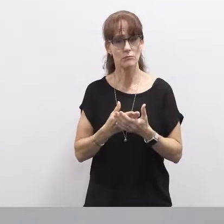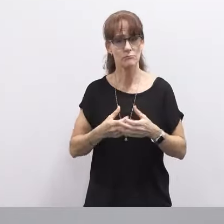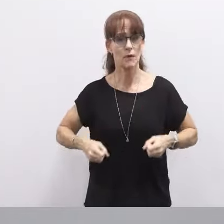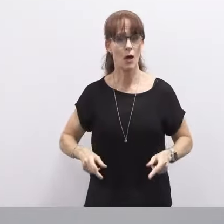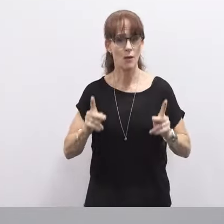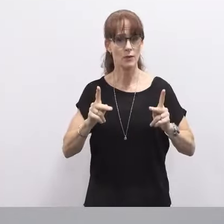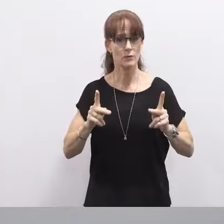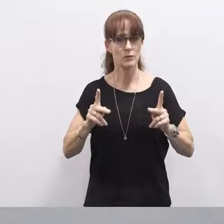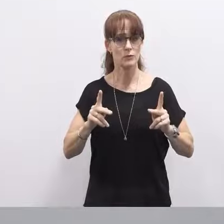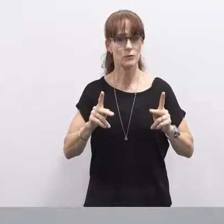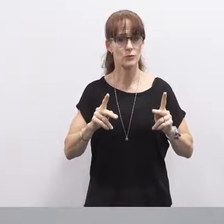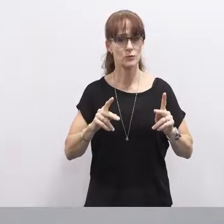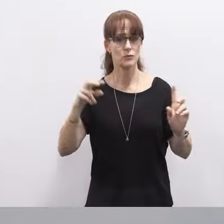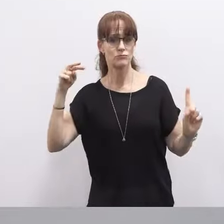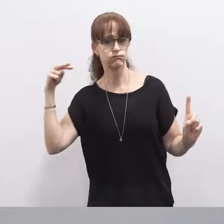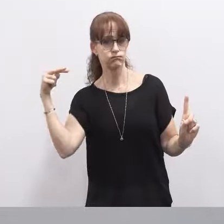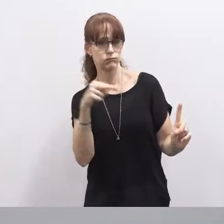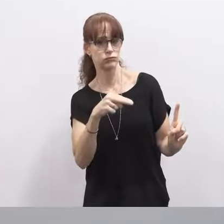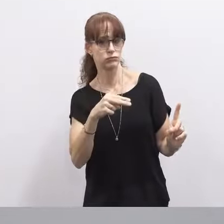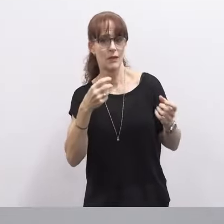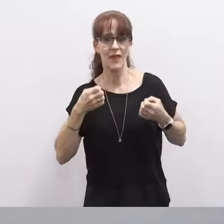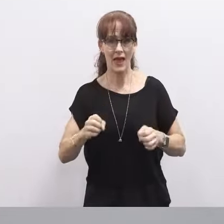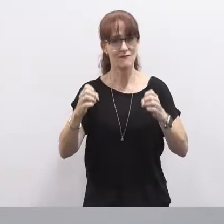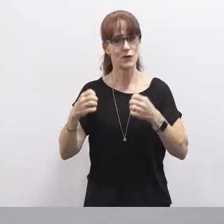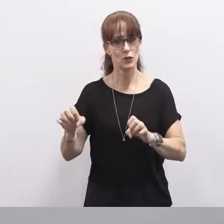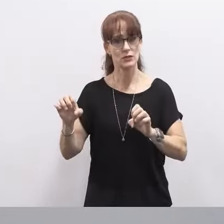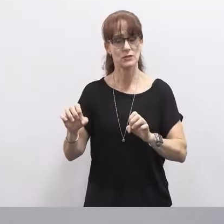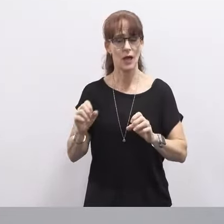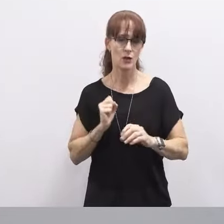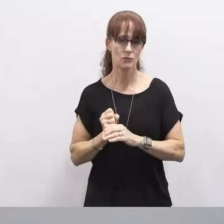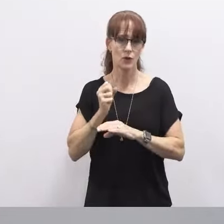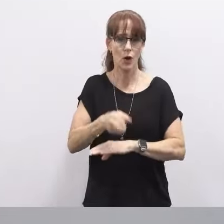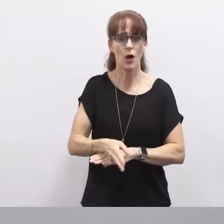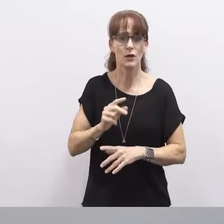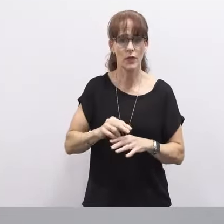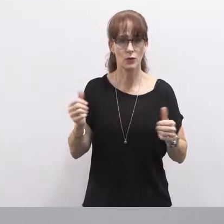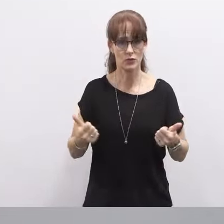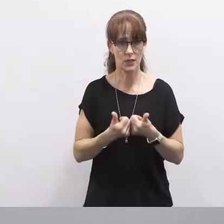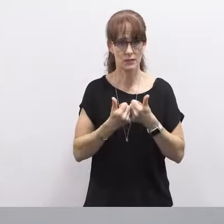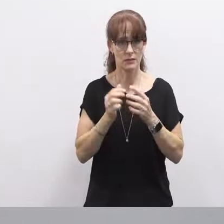that native people have made to conquer these challenges. So as a part of our district's reflection